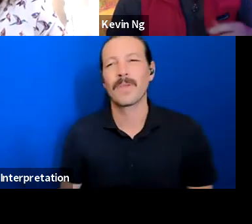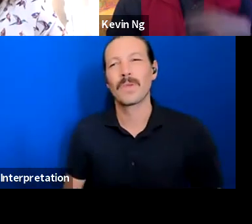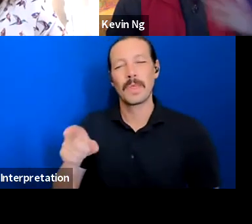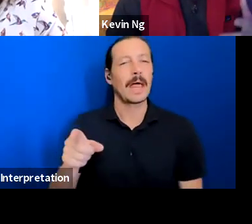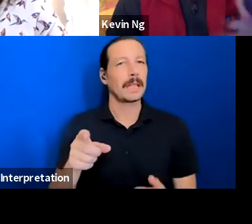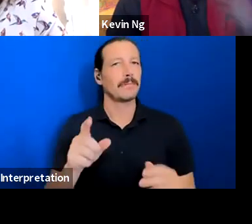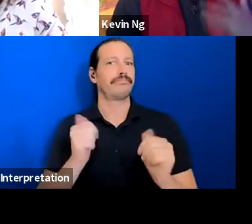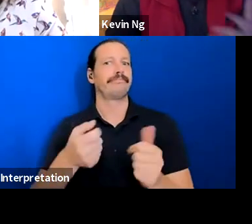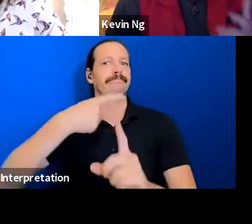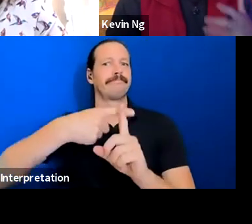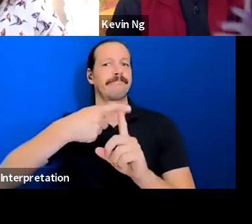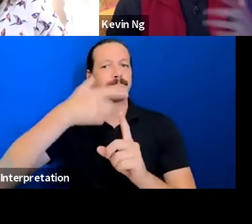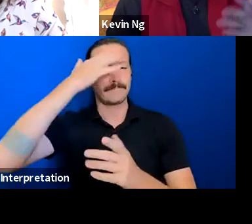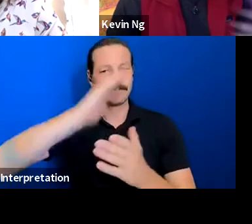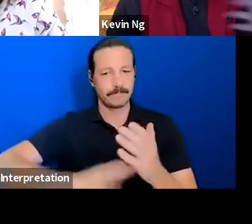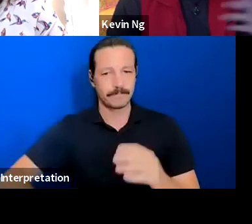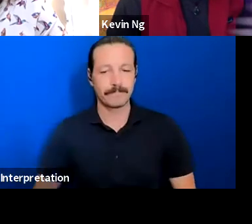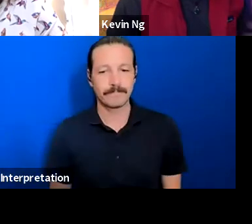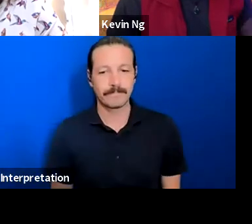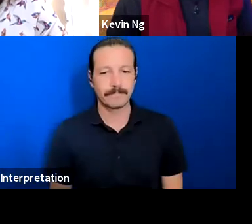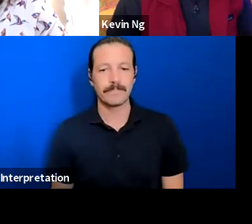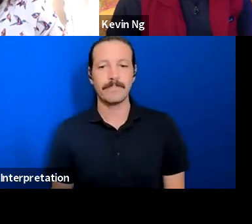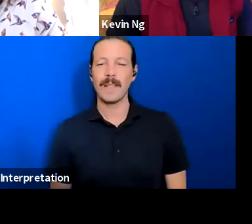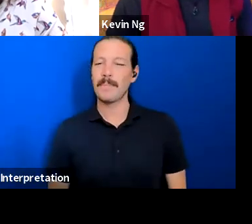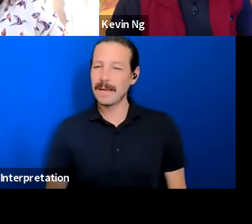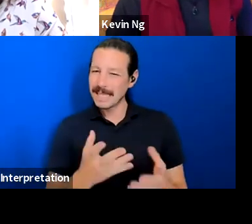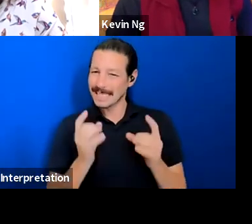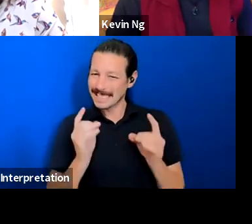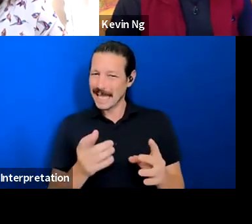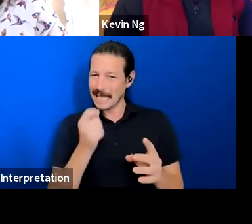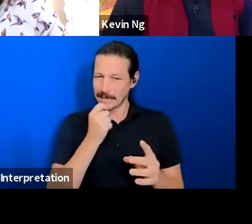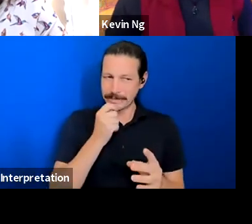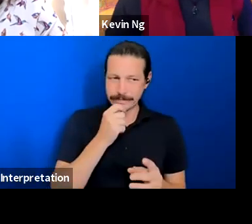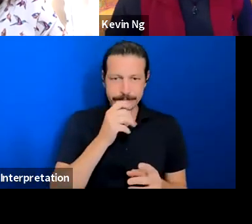yeah, you you're definitely working in the dark a bit in the beginning, there's no way around it.